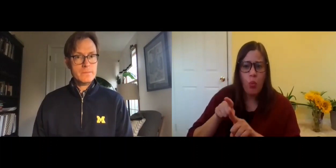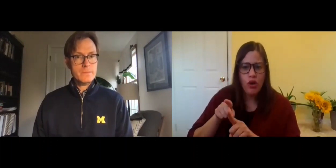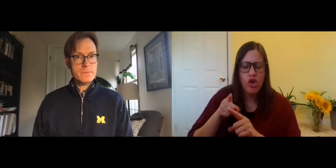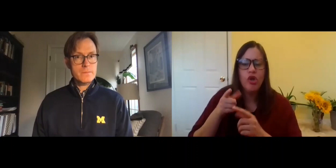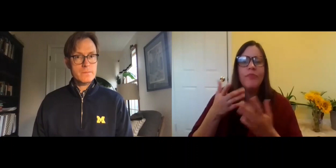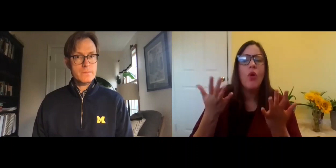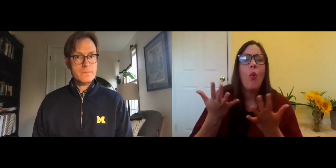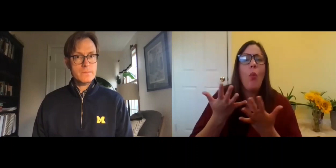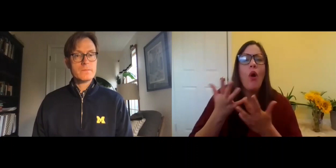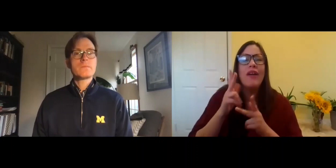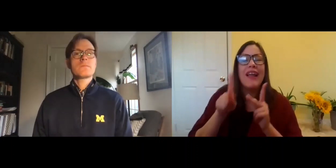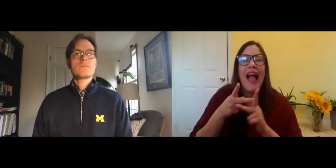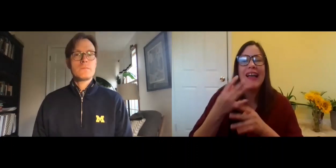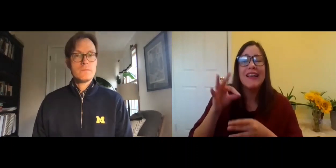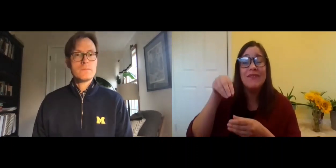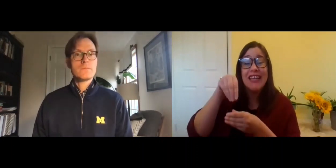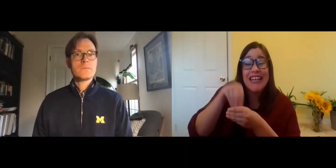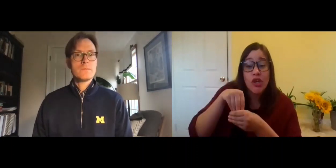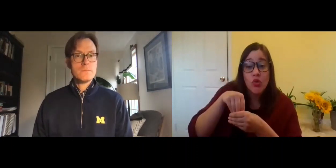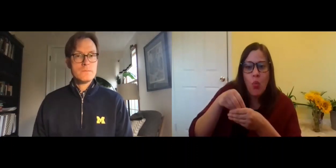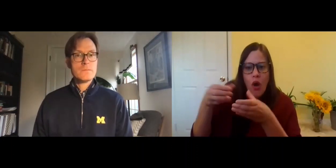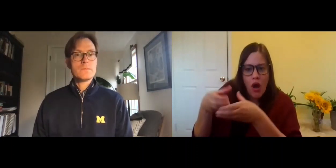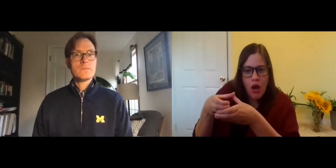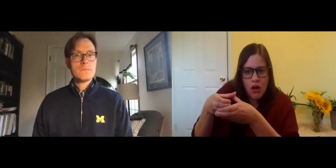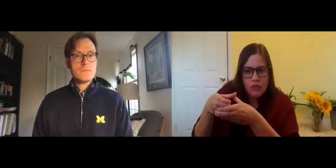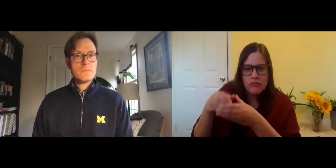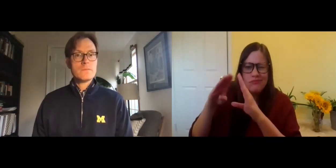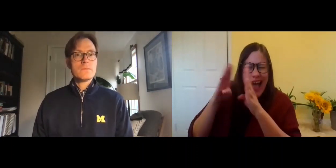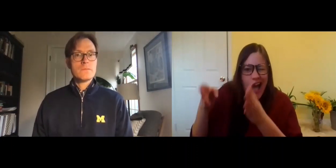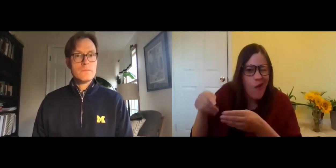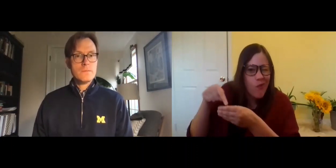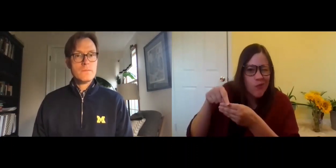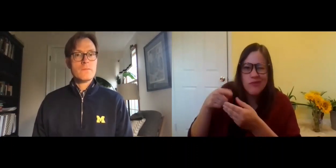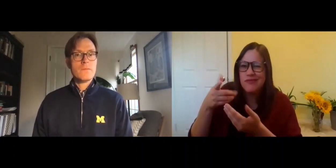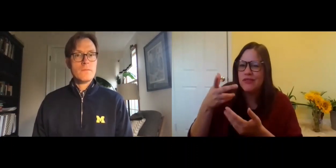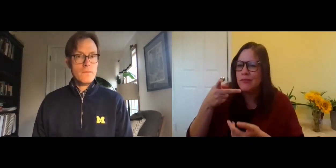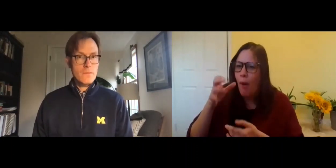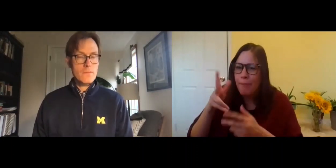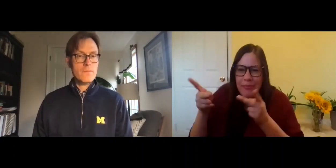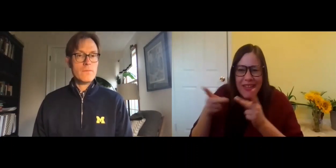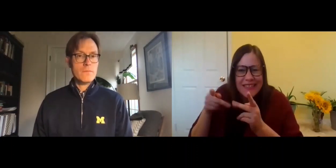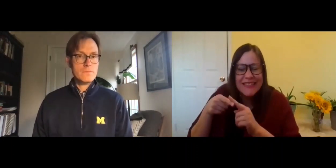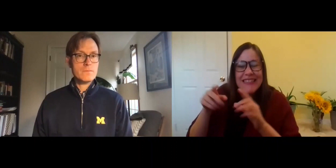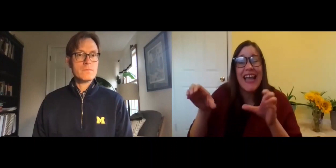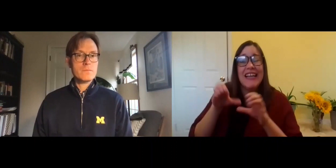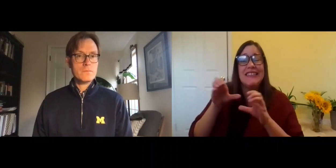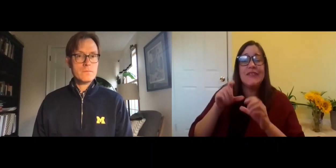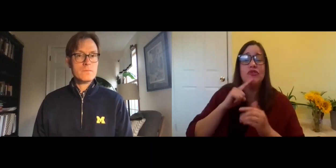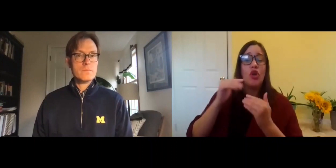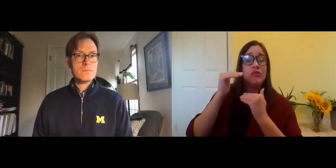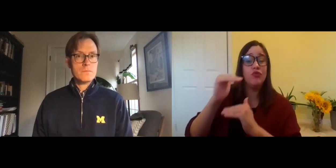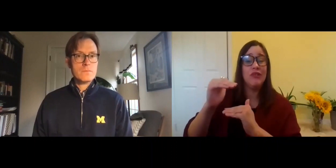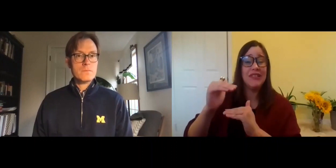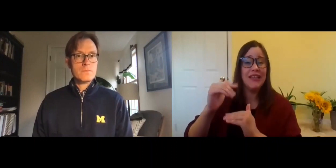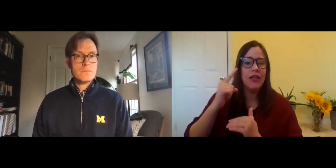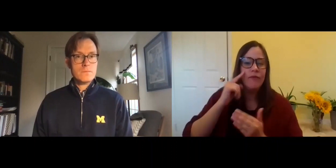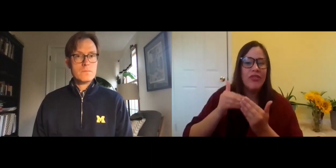Now under the MDHHS order, what kind of indoor gatherings like for households or public places;